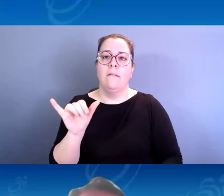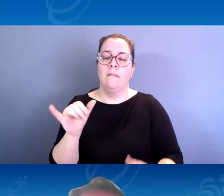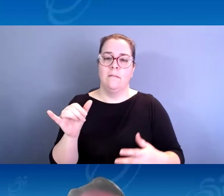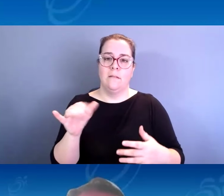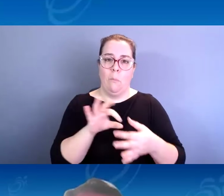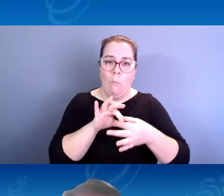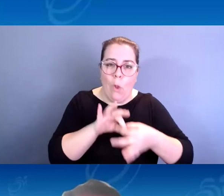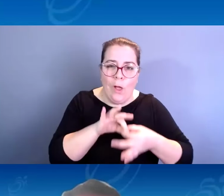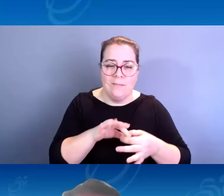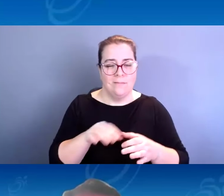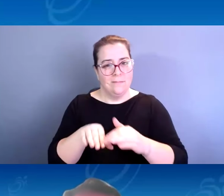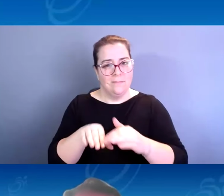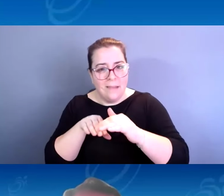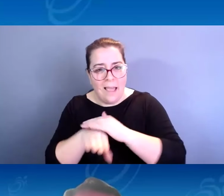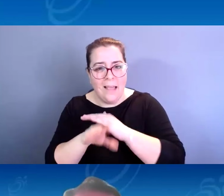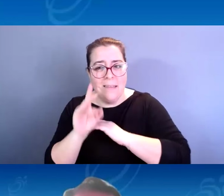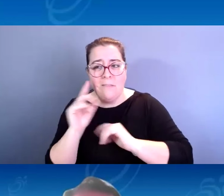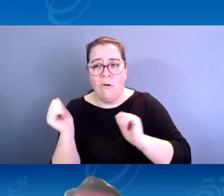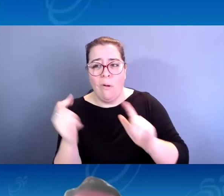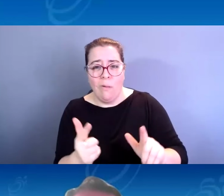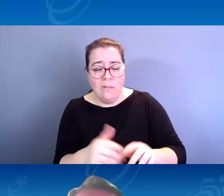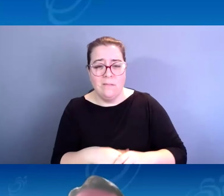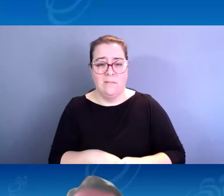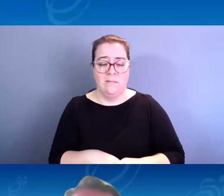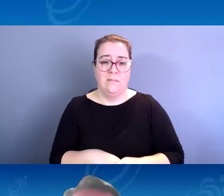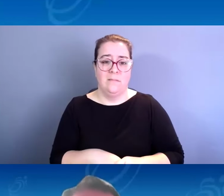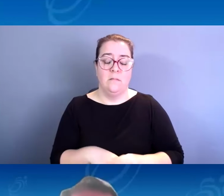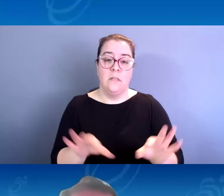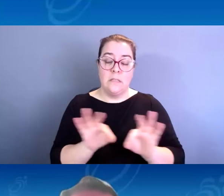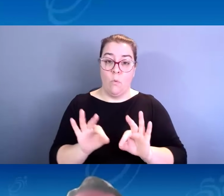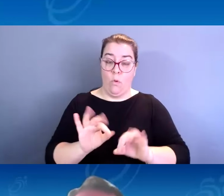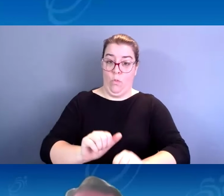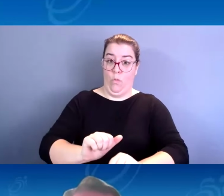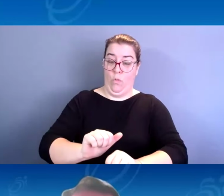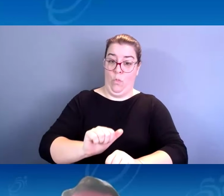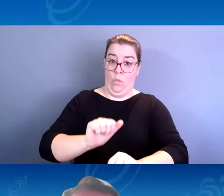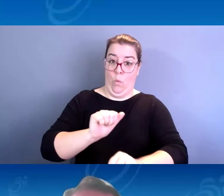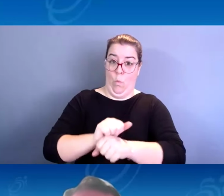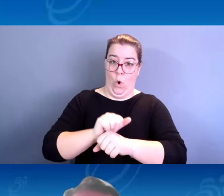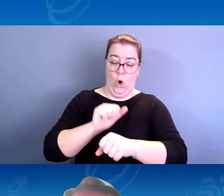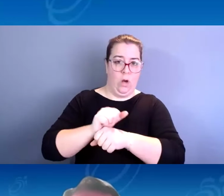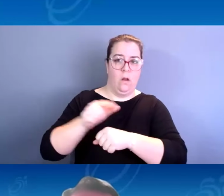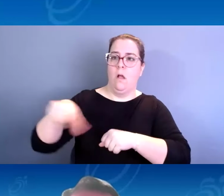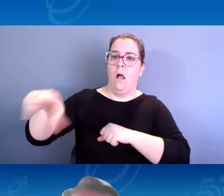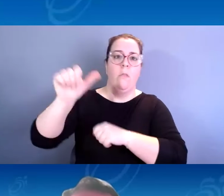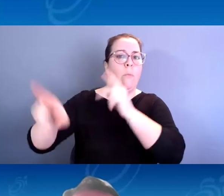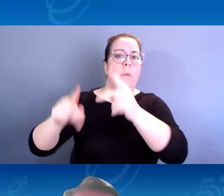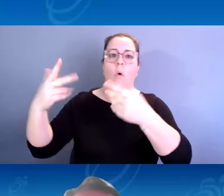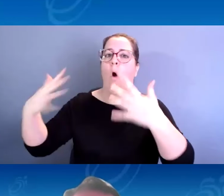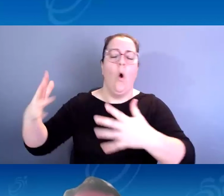The work continues to happen. The work has happened before us. So I think sometimes it's headlines that we see from other organizations can be a distraction.